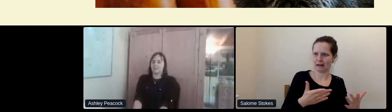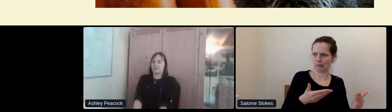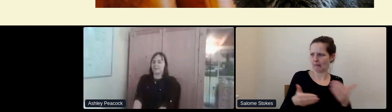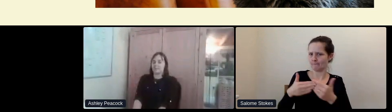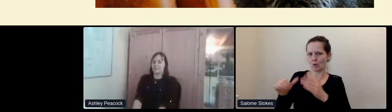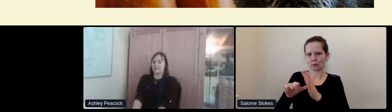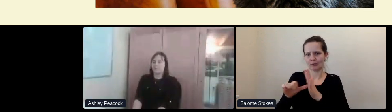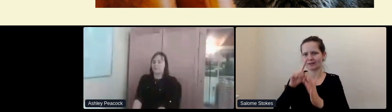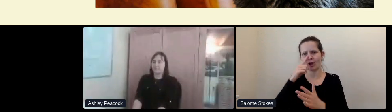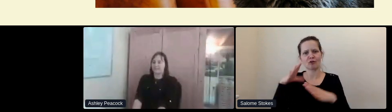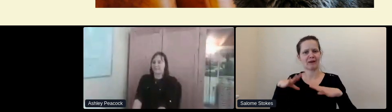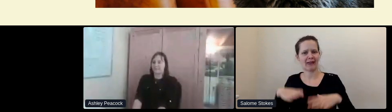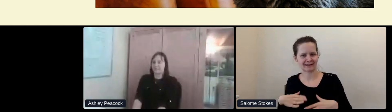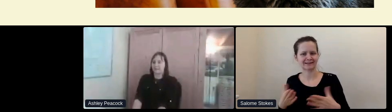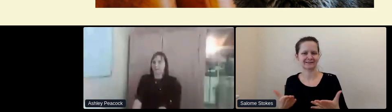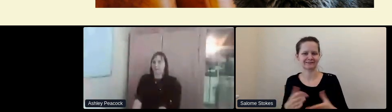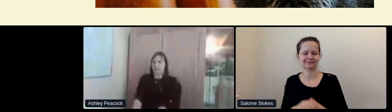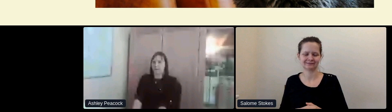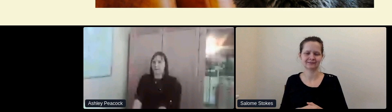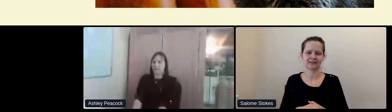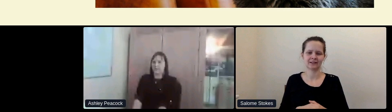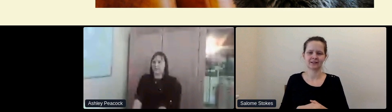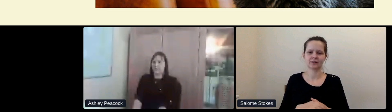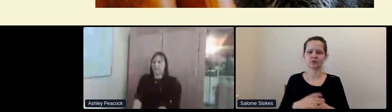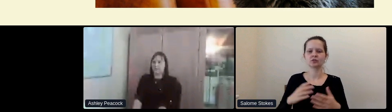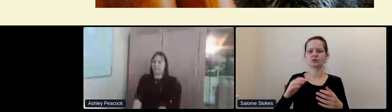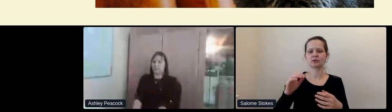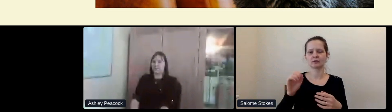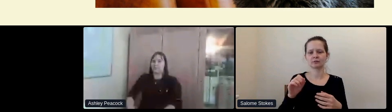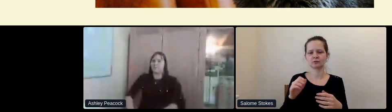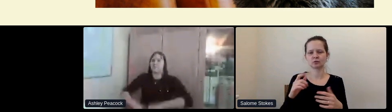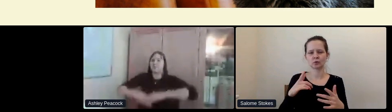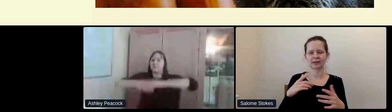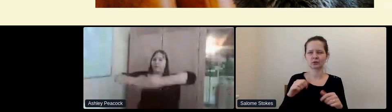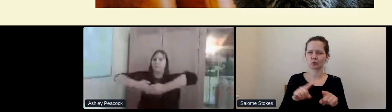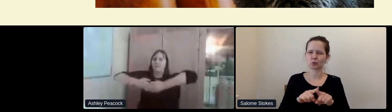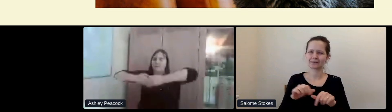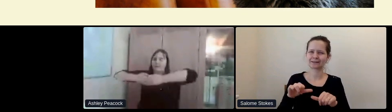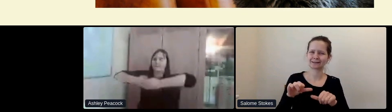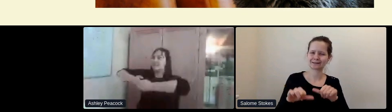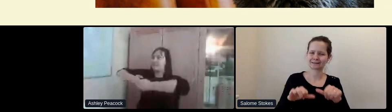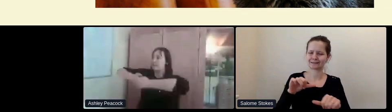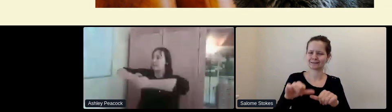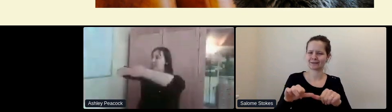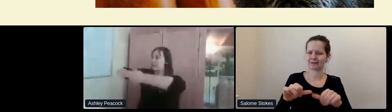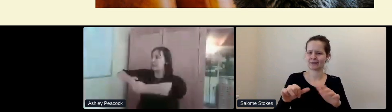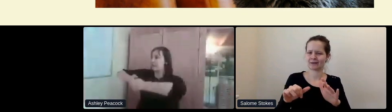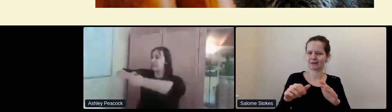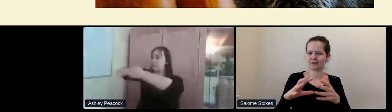your sensory system can be affected more because you've got a bit less of a wall.